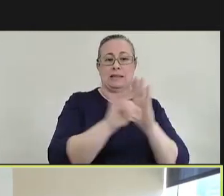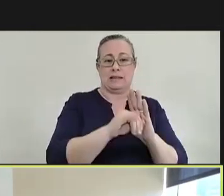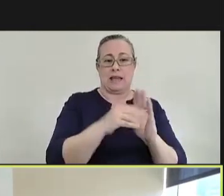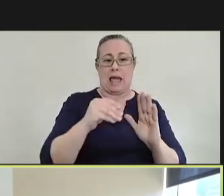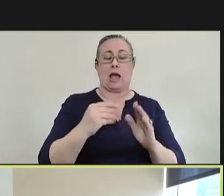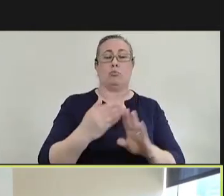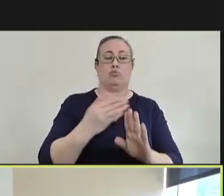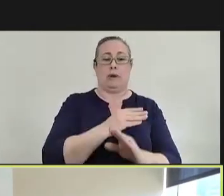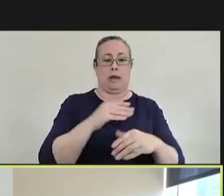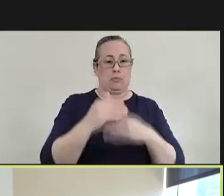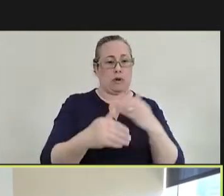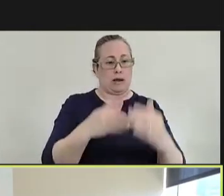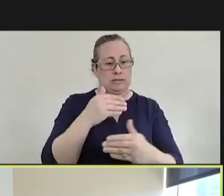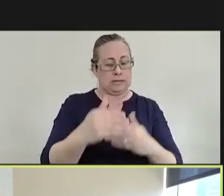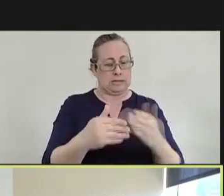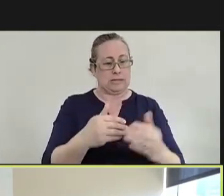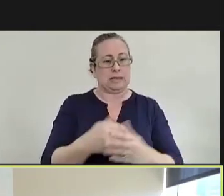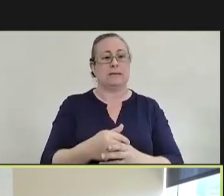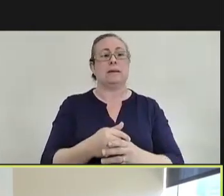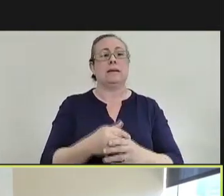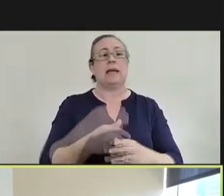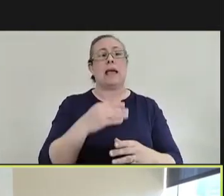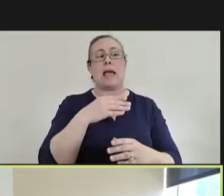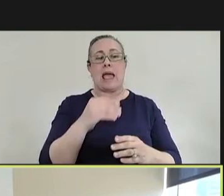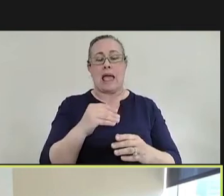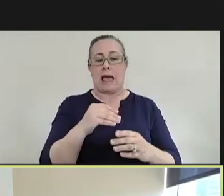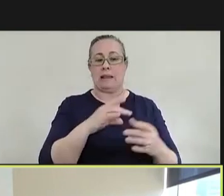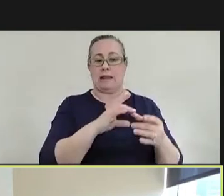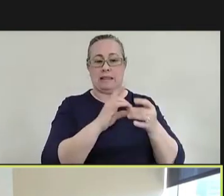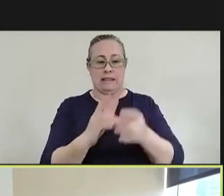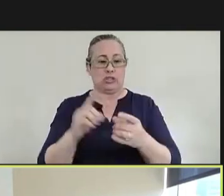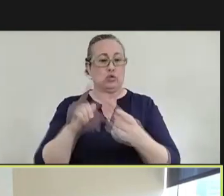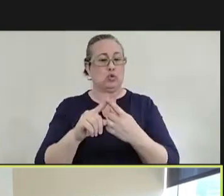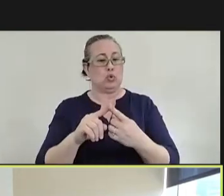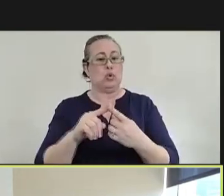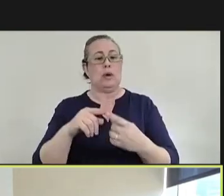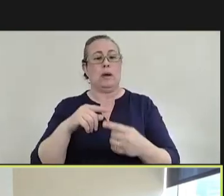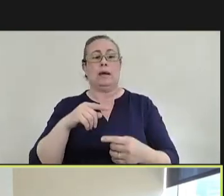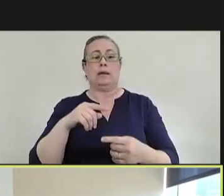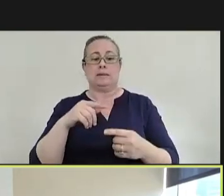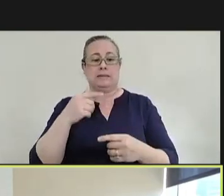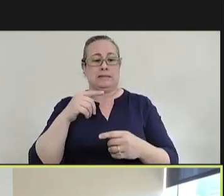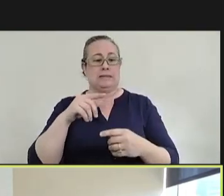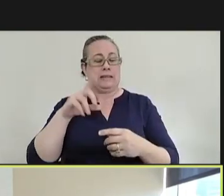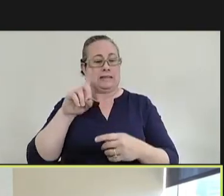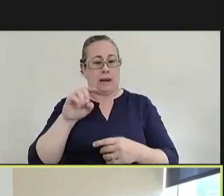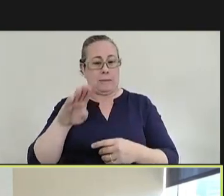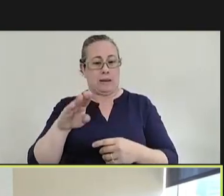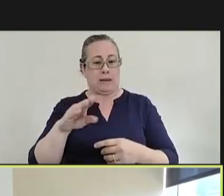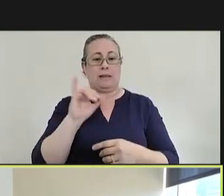genomic surveillance efforts and even links to public databases such as VIPR, run by BDVRC. Here,